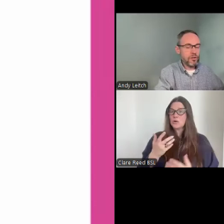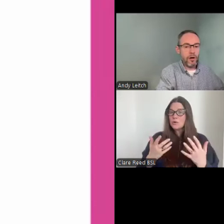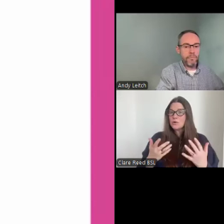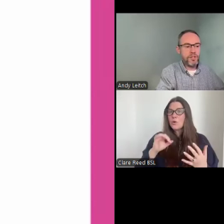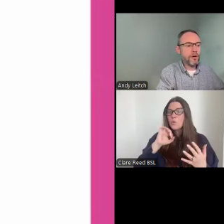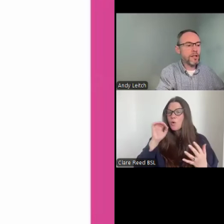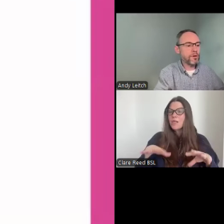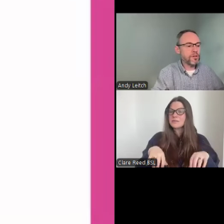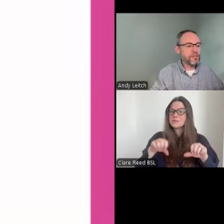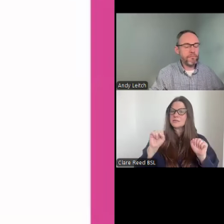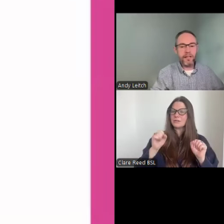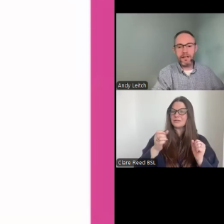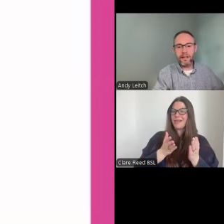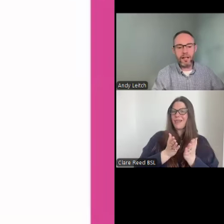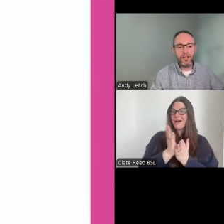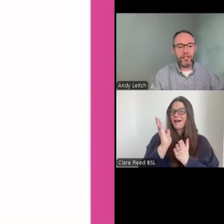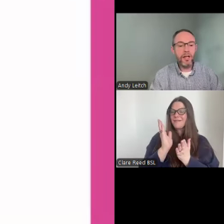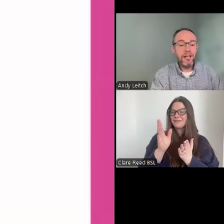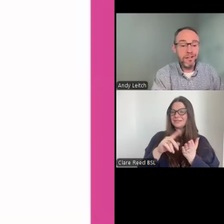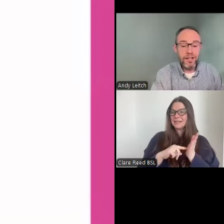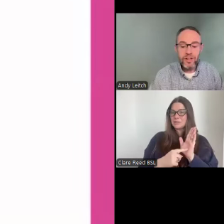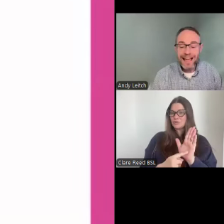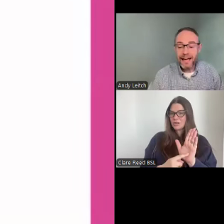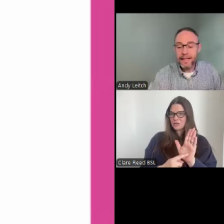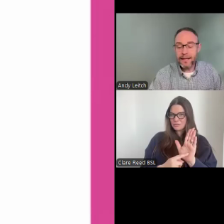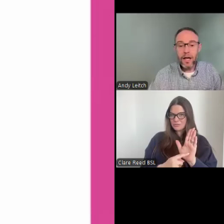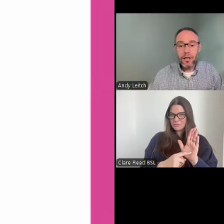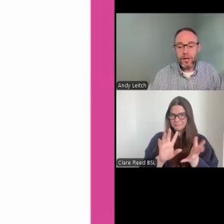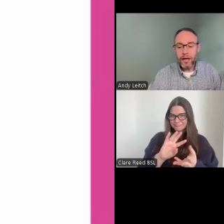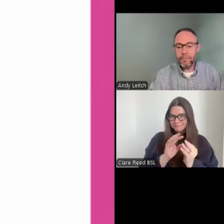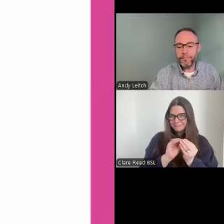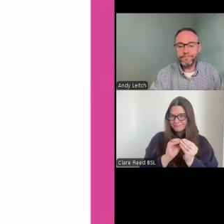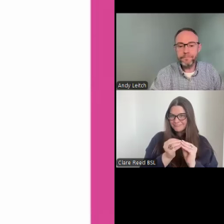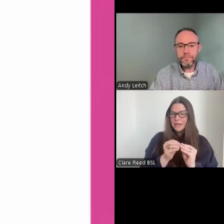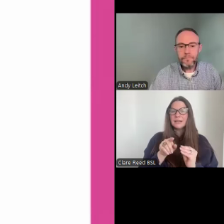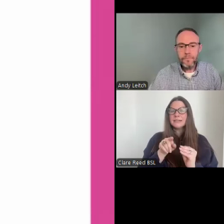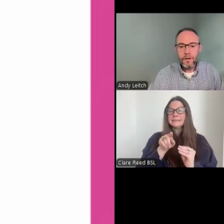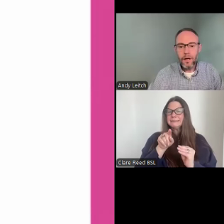I'm totally at the mercy of my internet connection, so literally anything could happen.